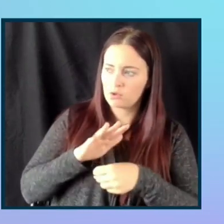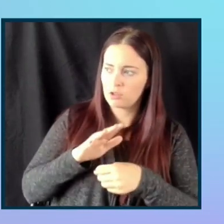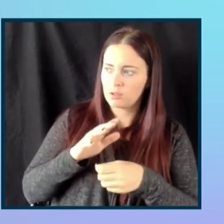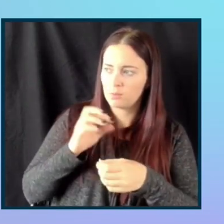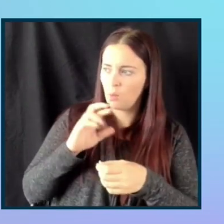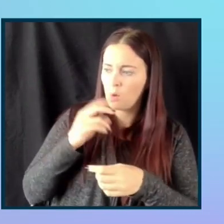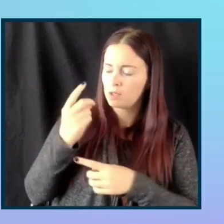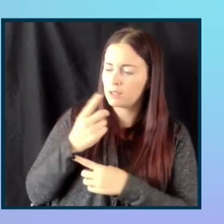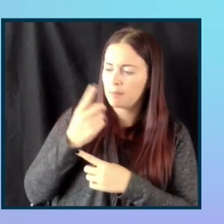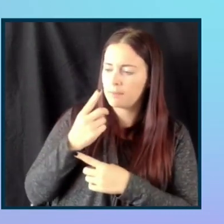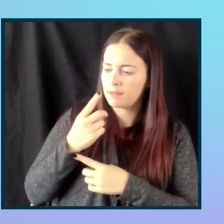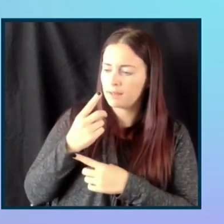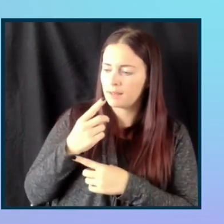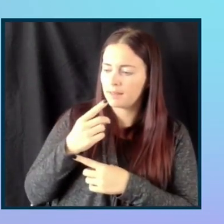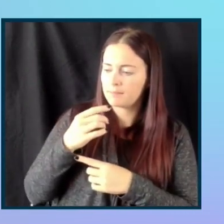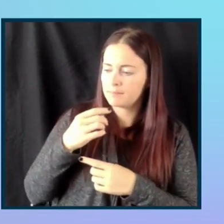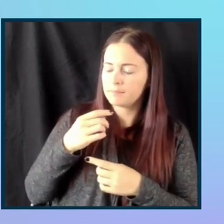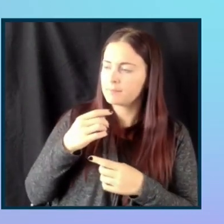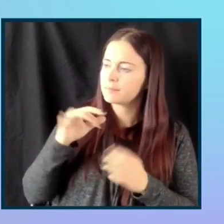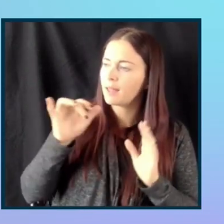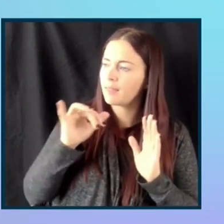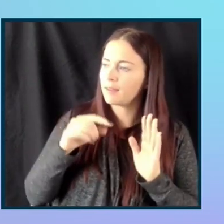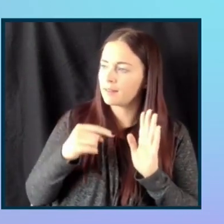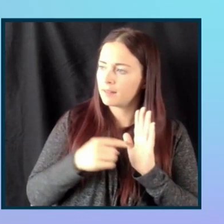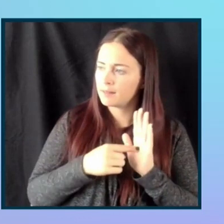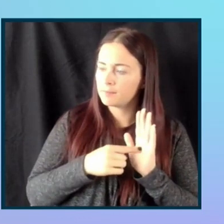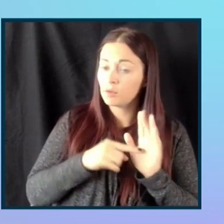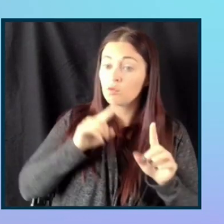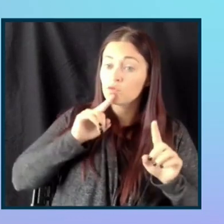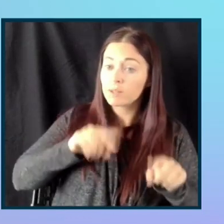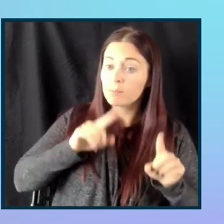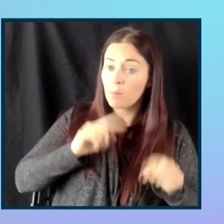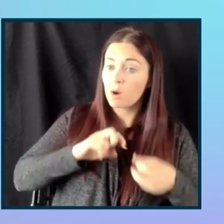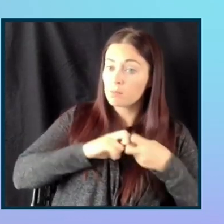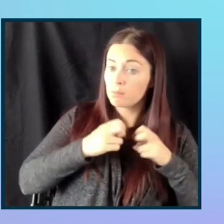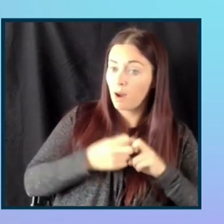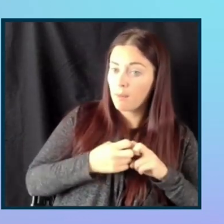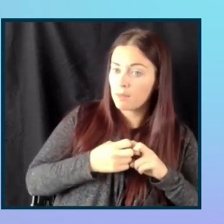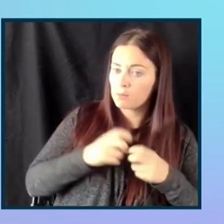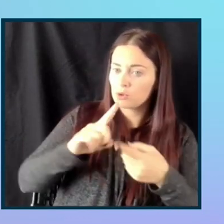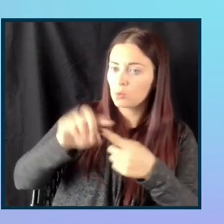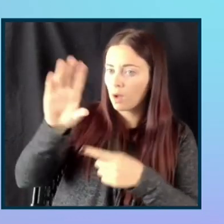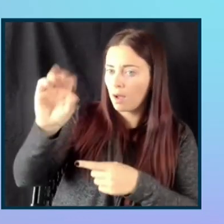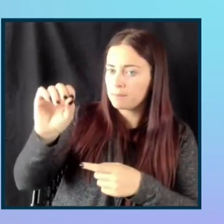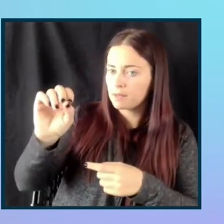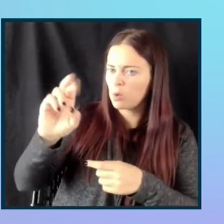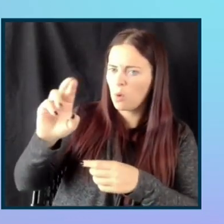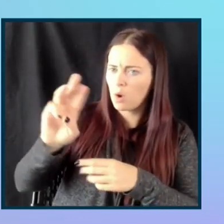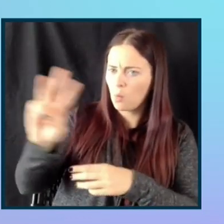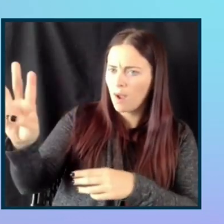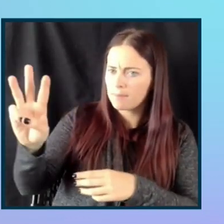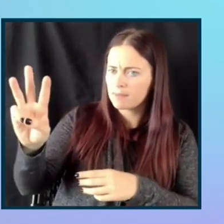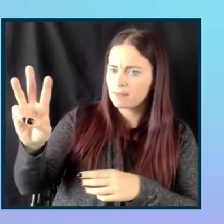to report their bugs, to compensate for time reporting and inconvenience?" They didn't use the word, bug bounty,